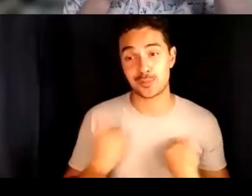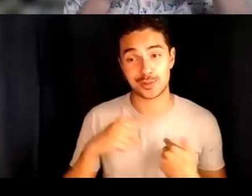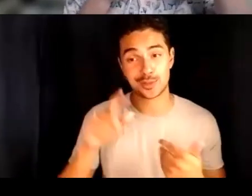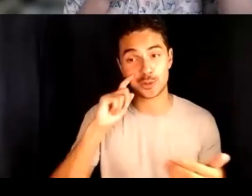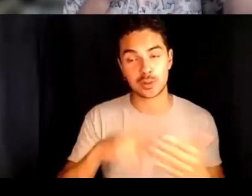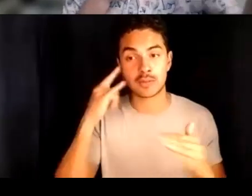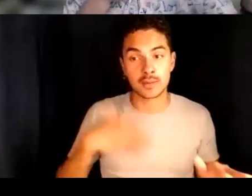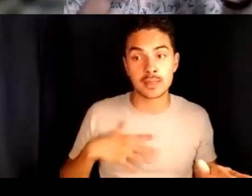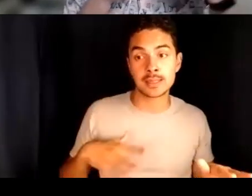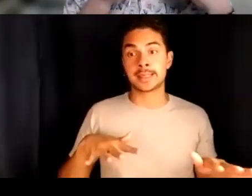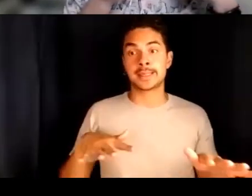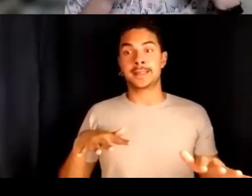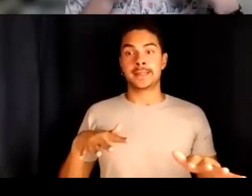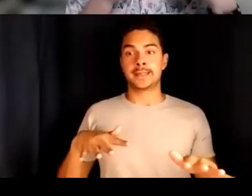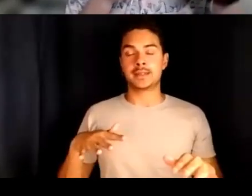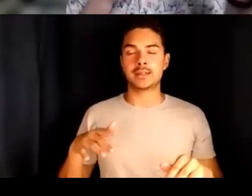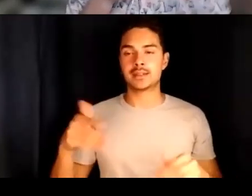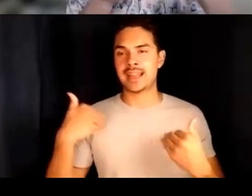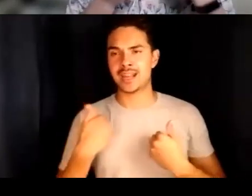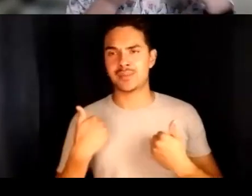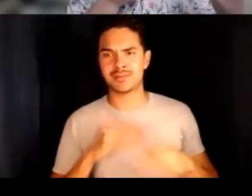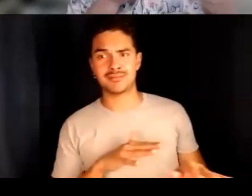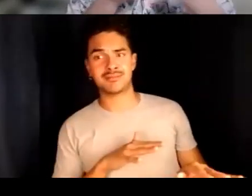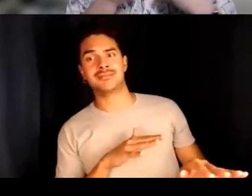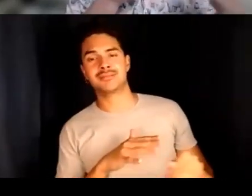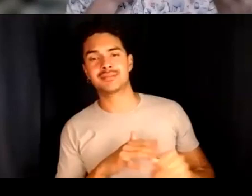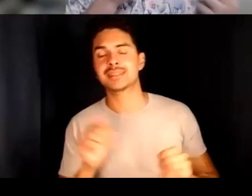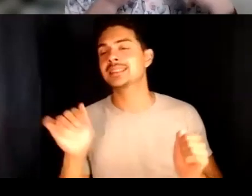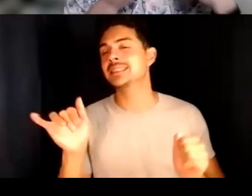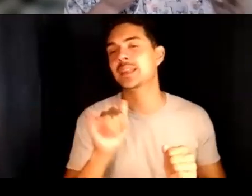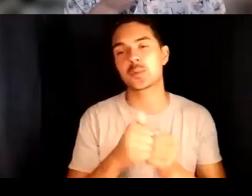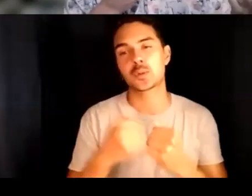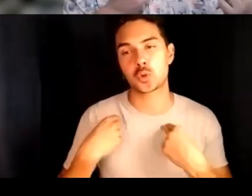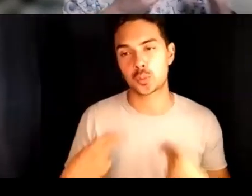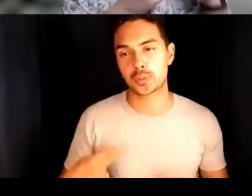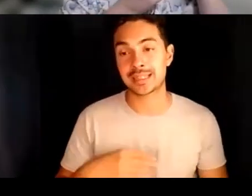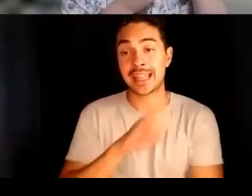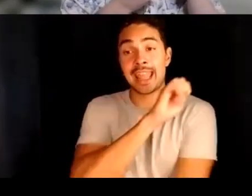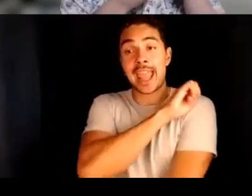But our connection with humans also, the energy we bring to it makes a difference.